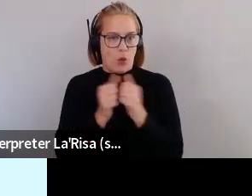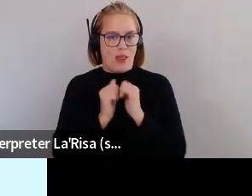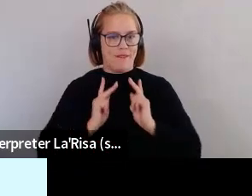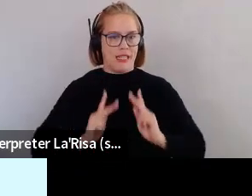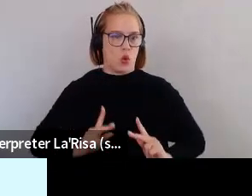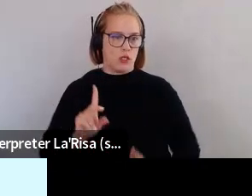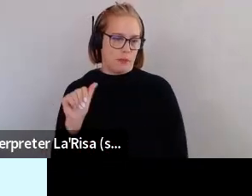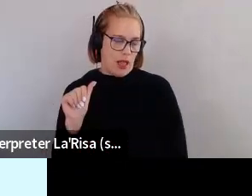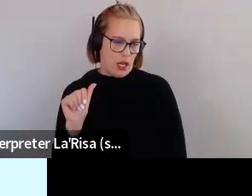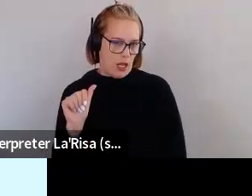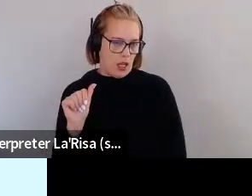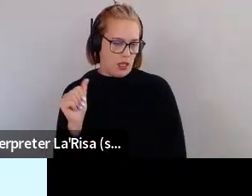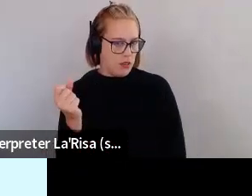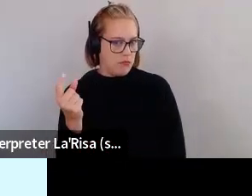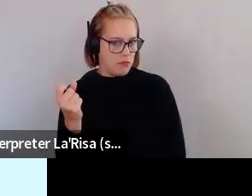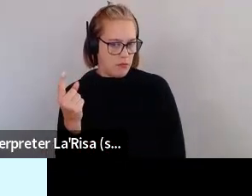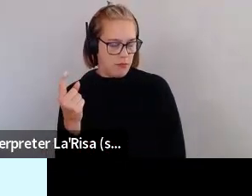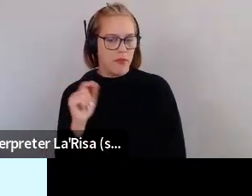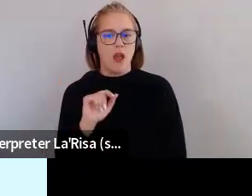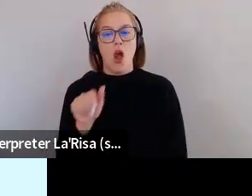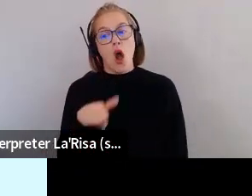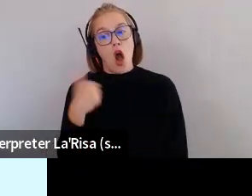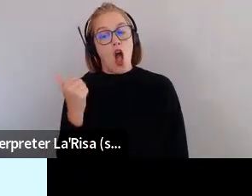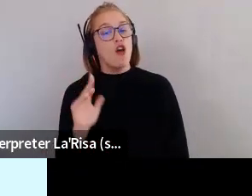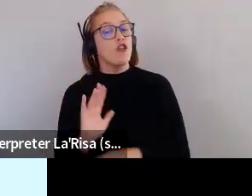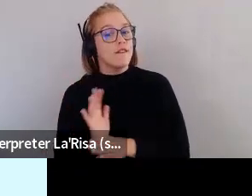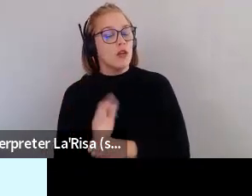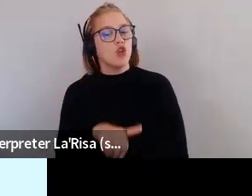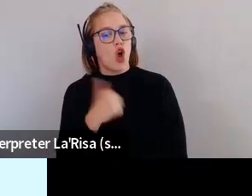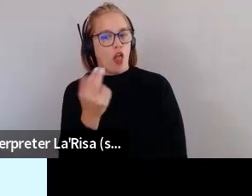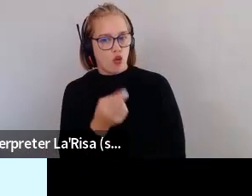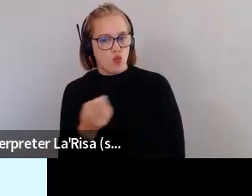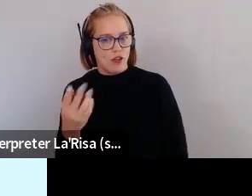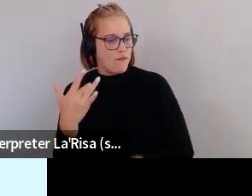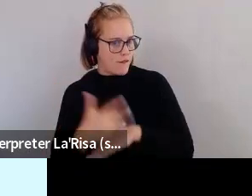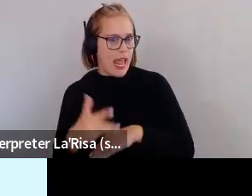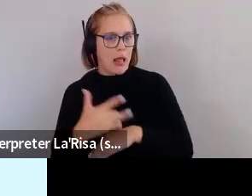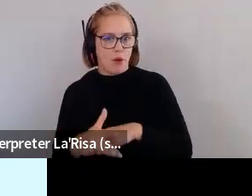The one thing I would add about that film, Abby, as it is a